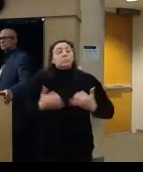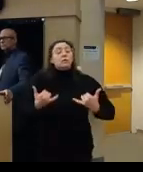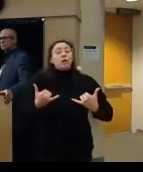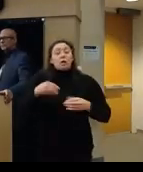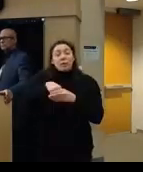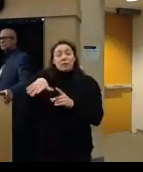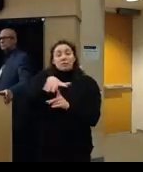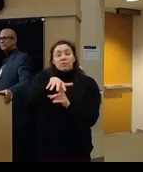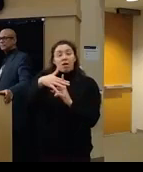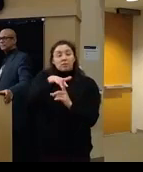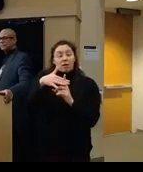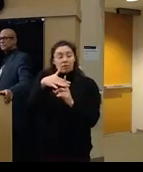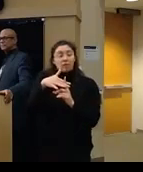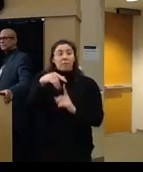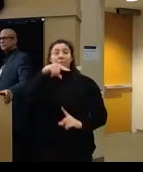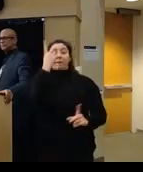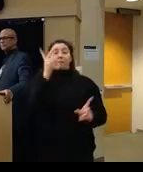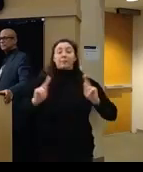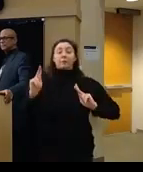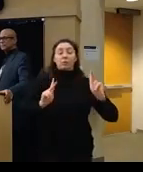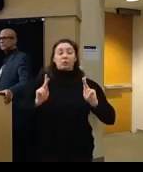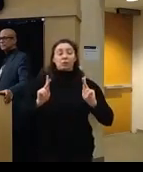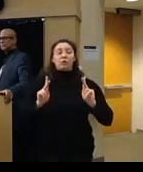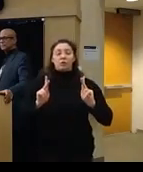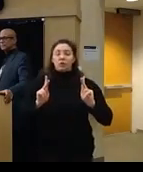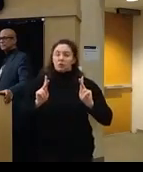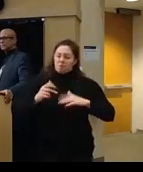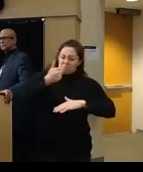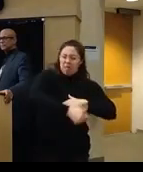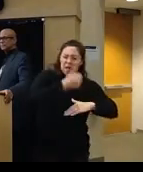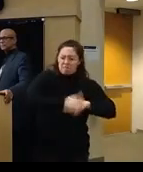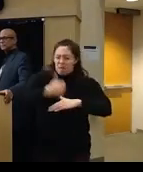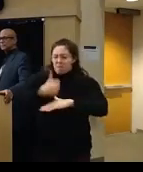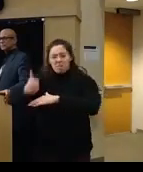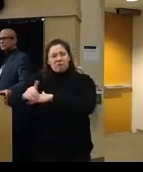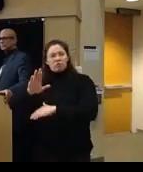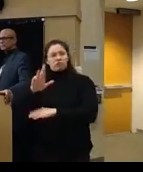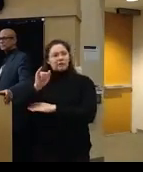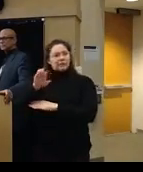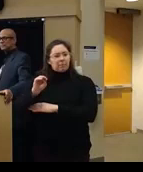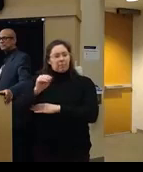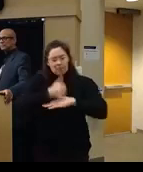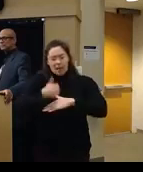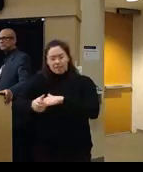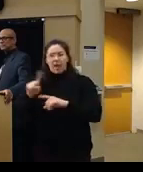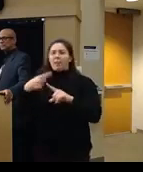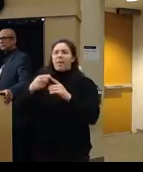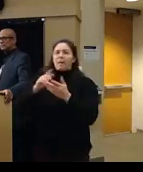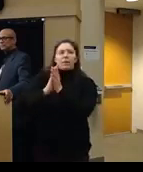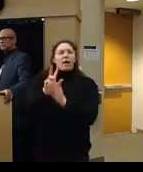context black people are blamed for the racism they experience and then vilified for resistance